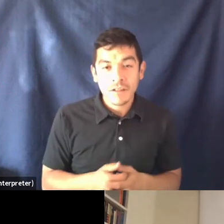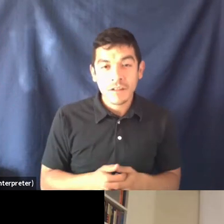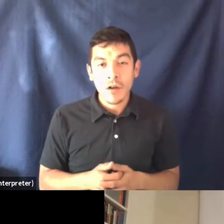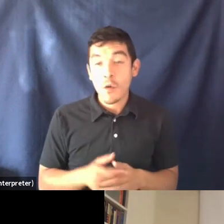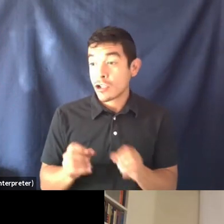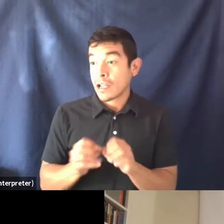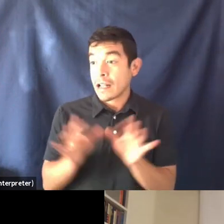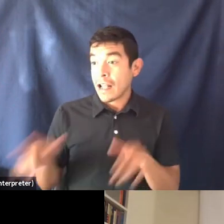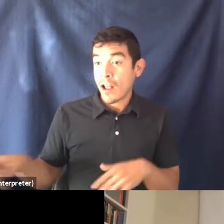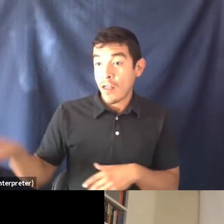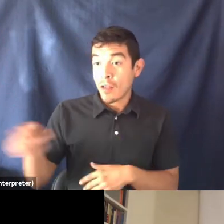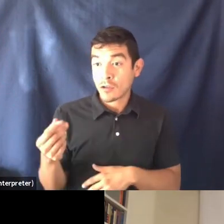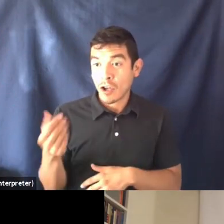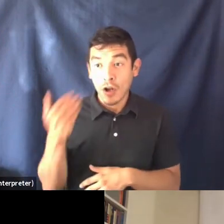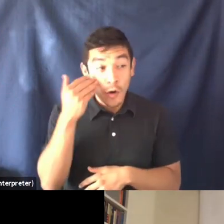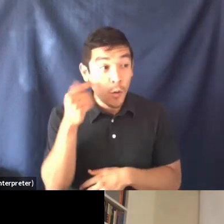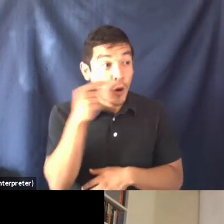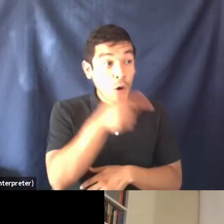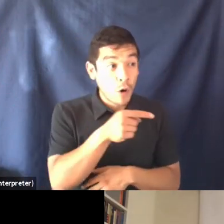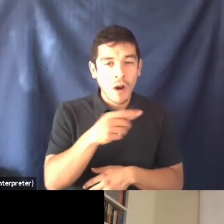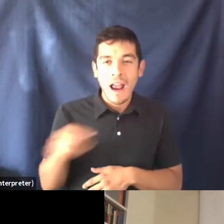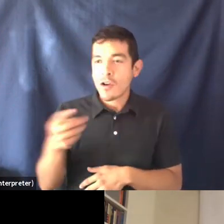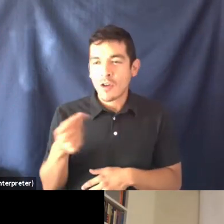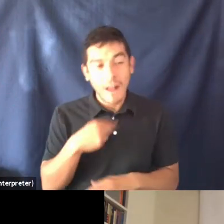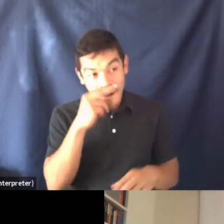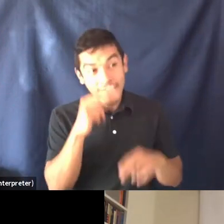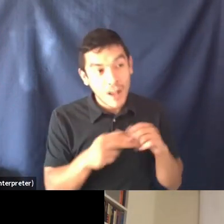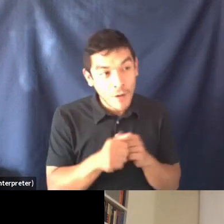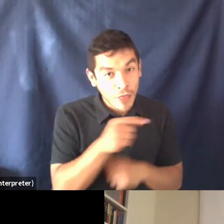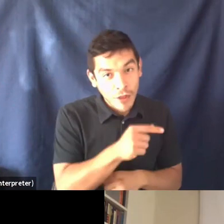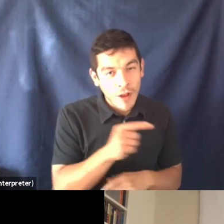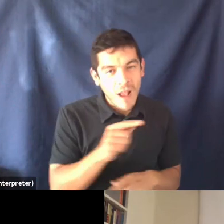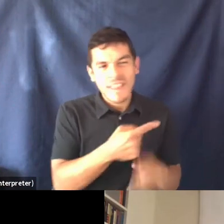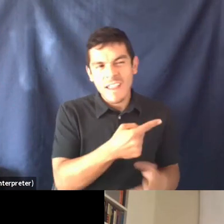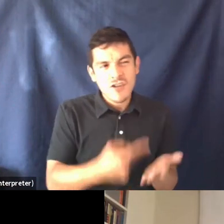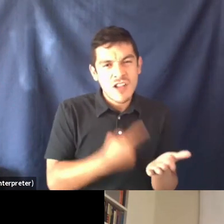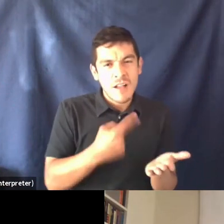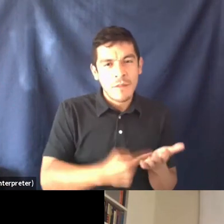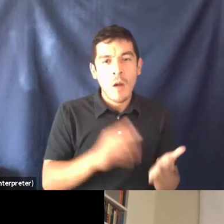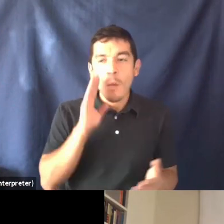and she knew them and they would interact and have fun. But then she would sometimes also wander into territory